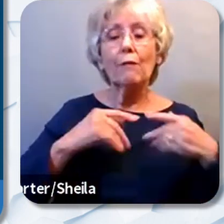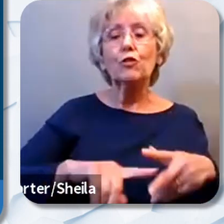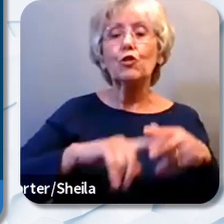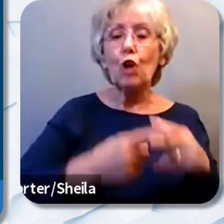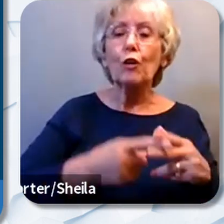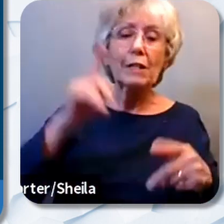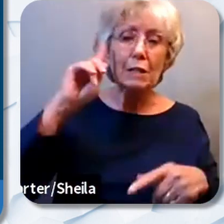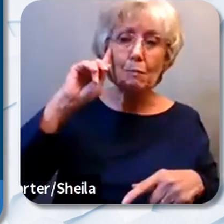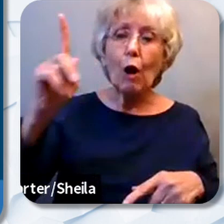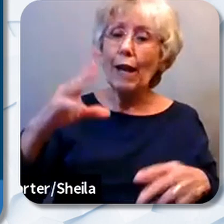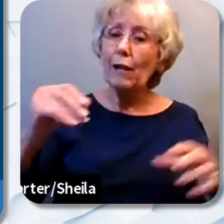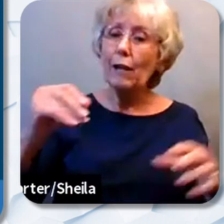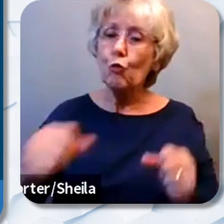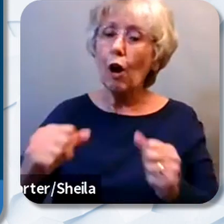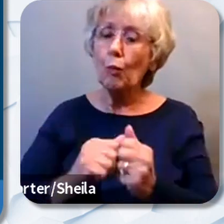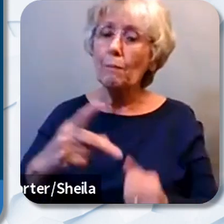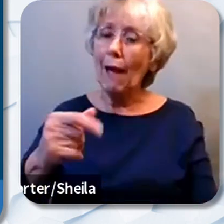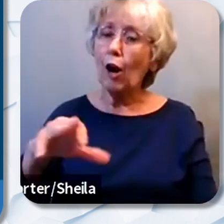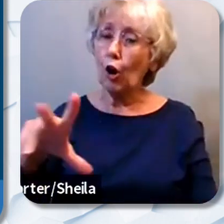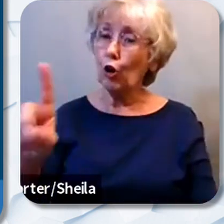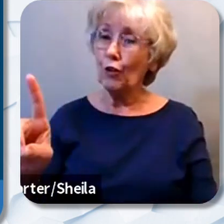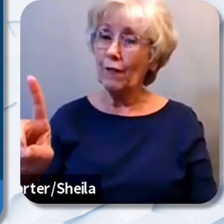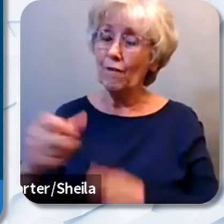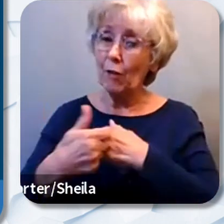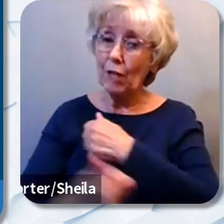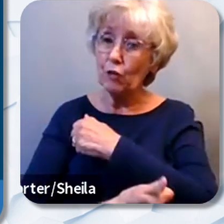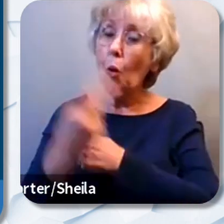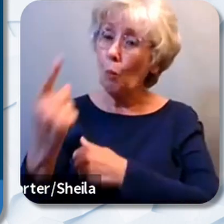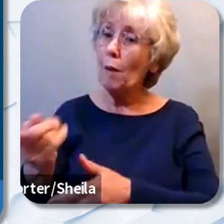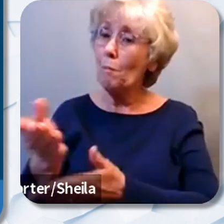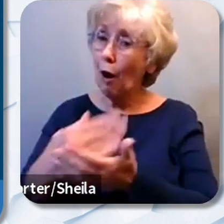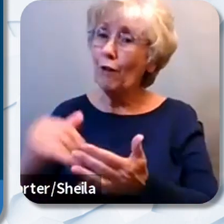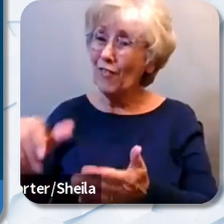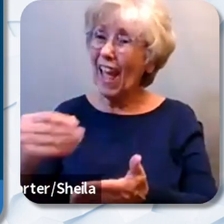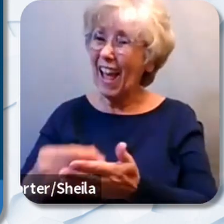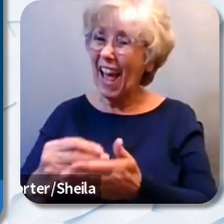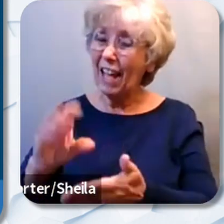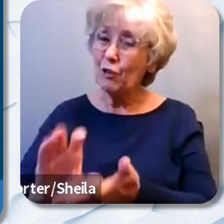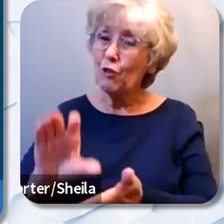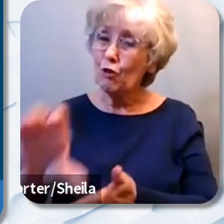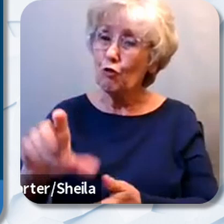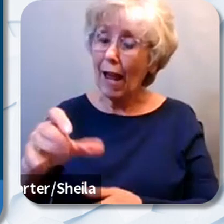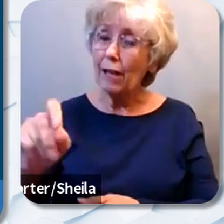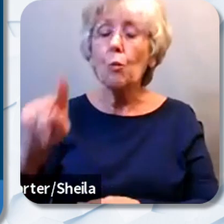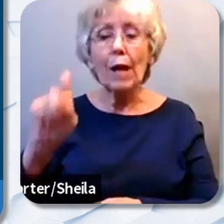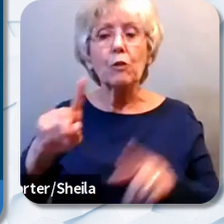the Packard foundation one component of that grant was. Testing different professional development